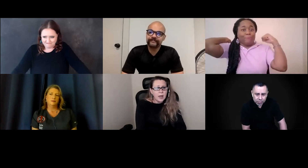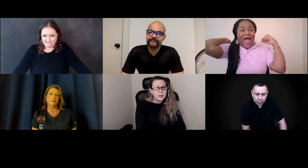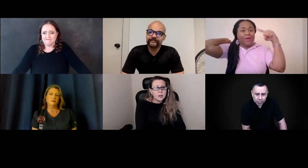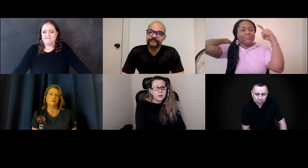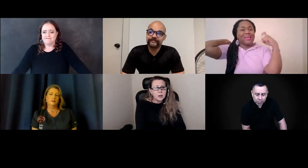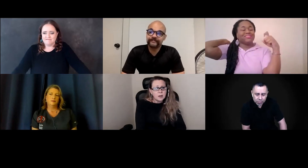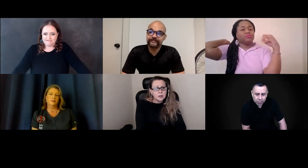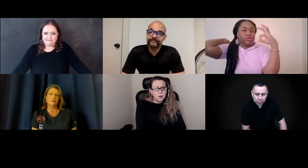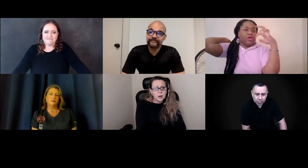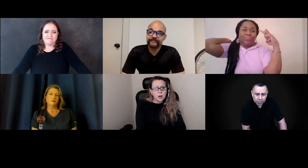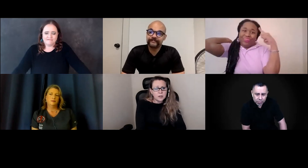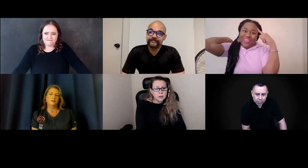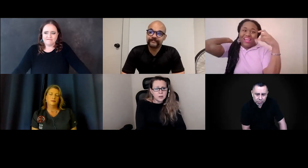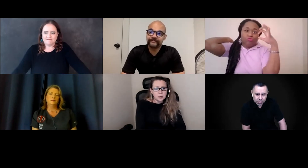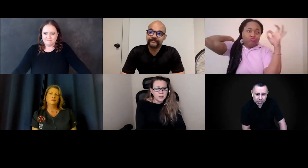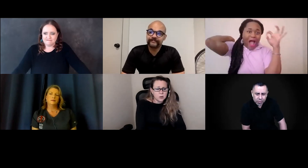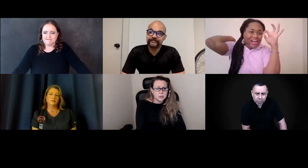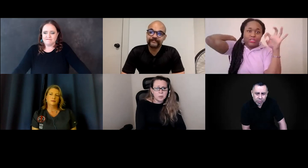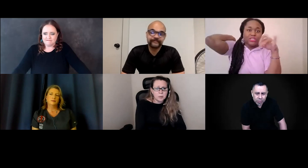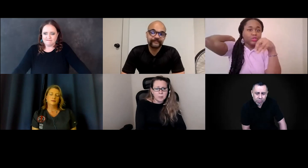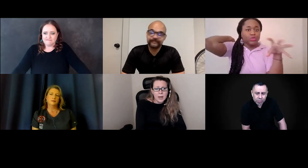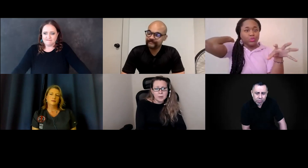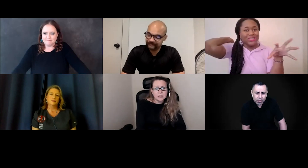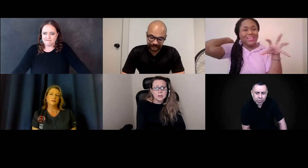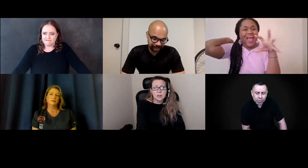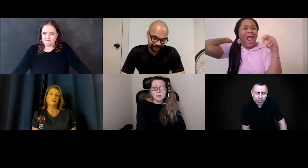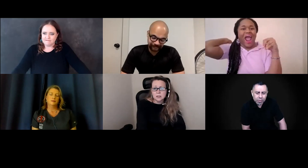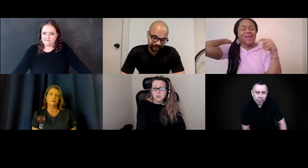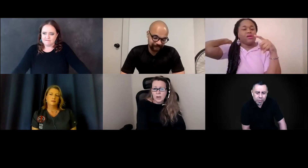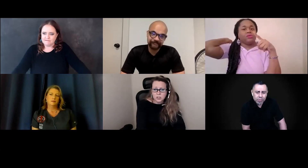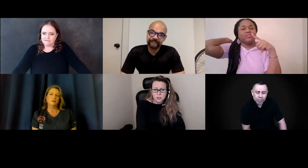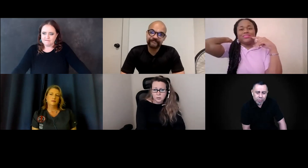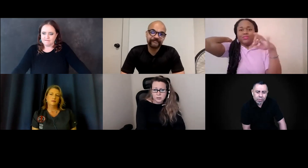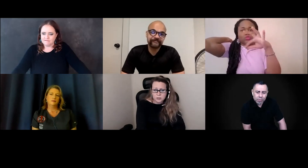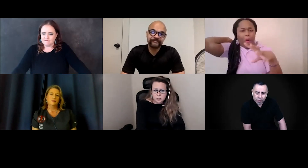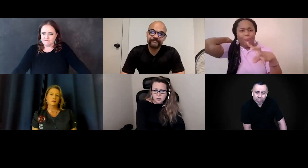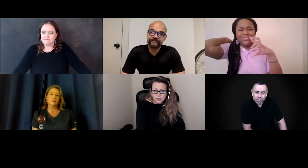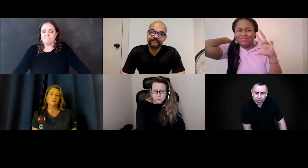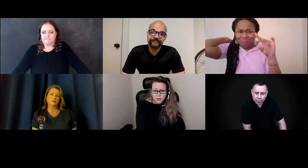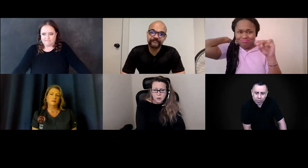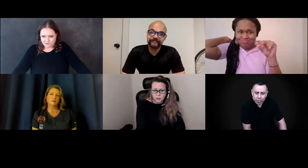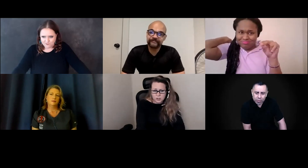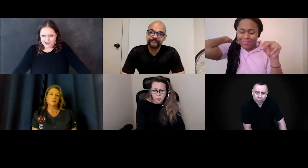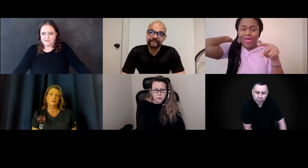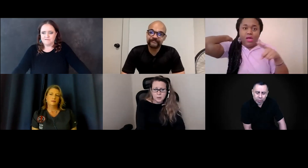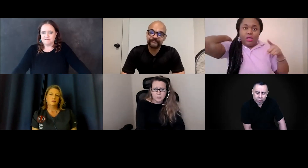And often a professor they put me in the back because they think it's a distraction to the students. The interpreter is up there.